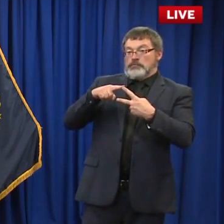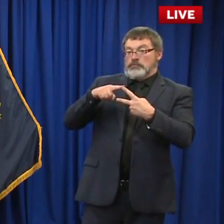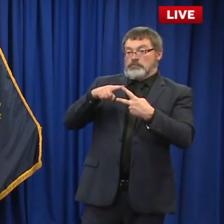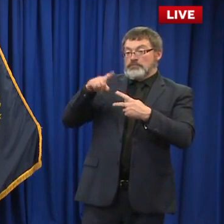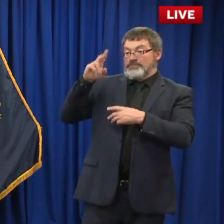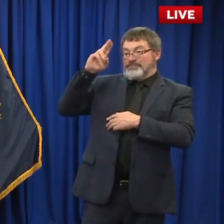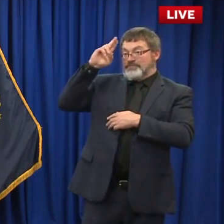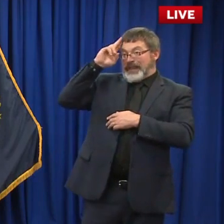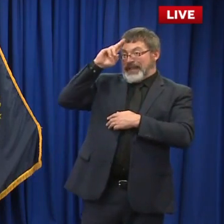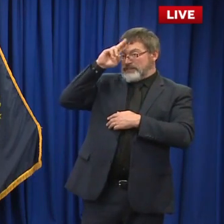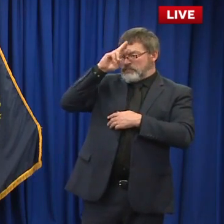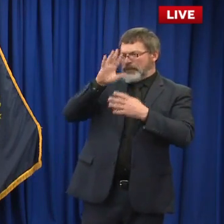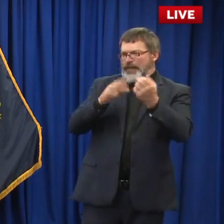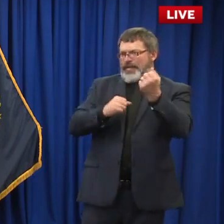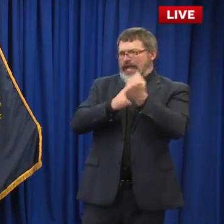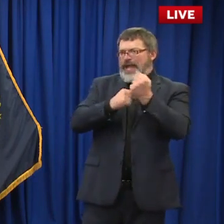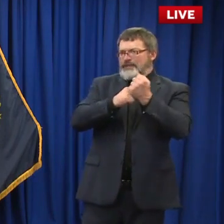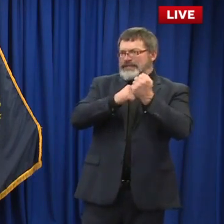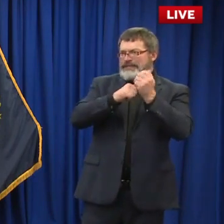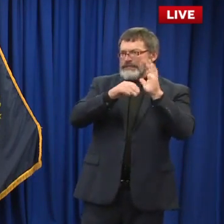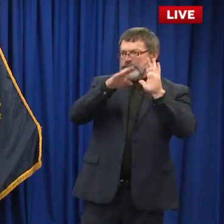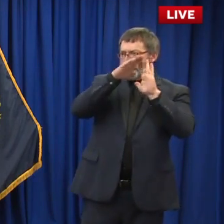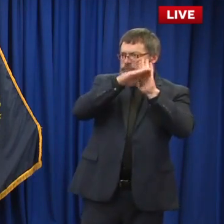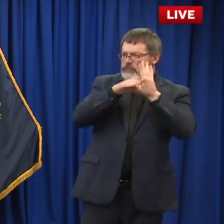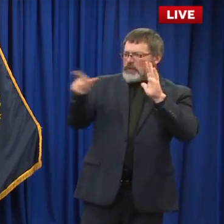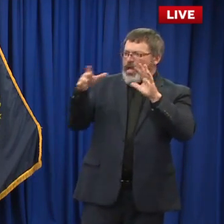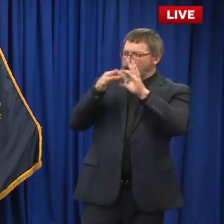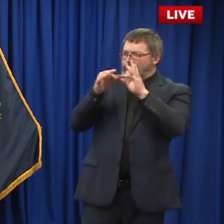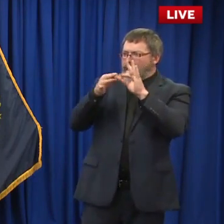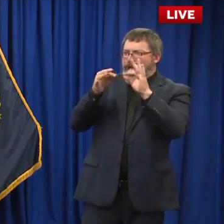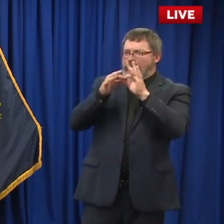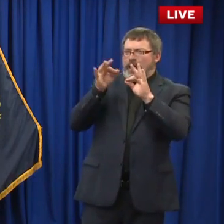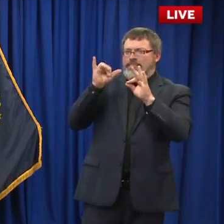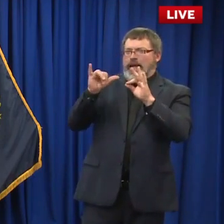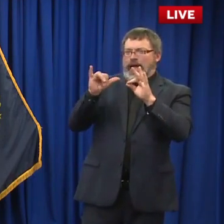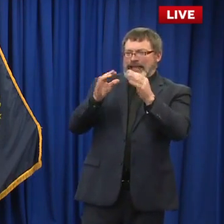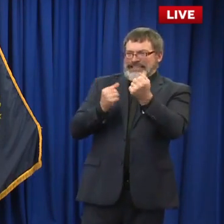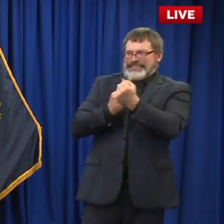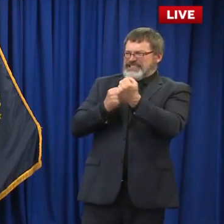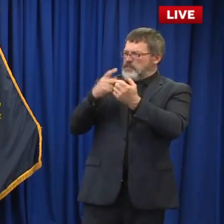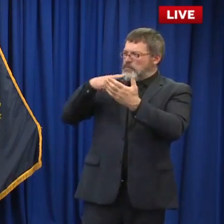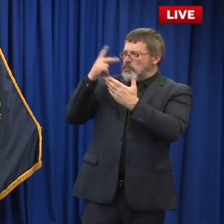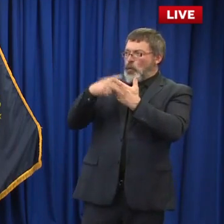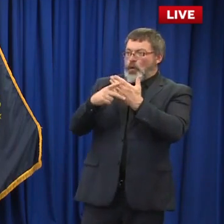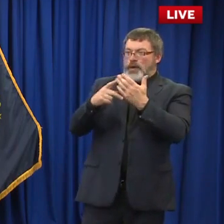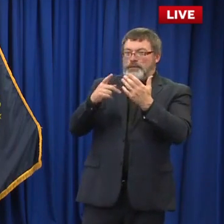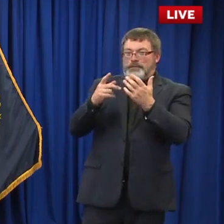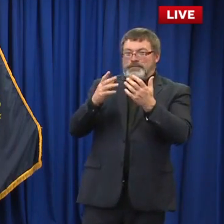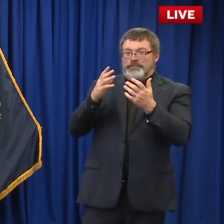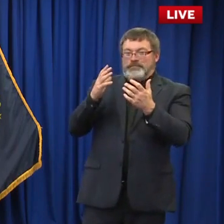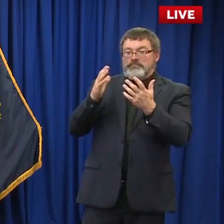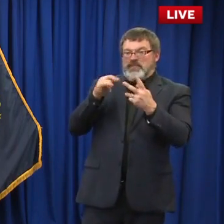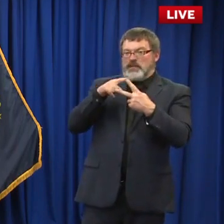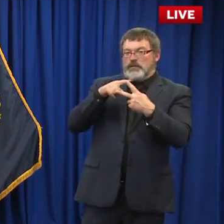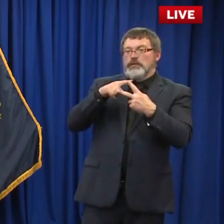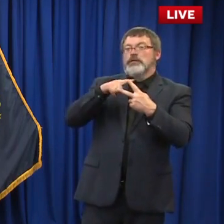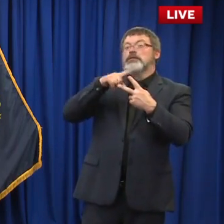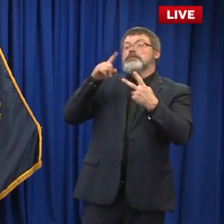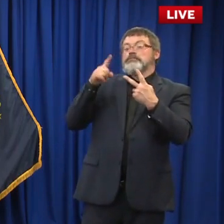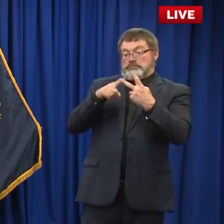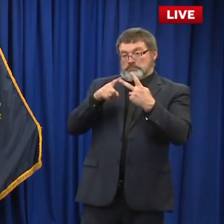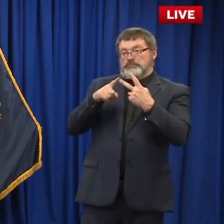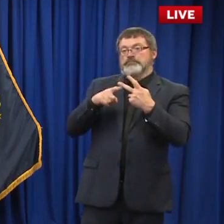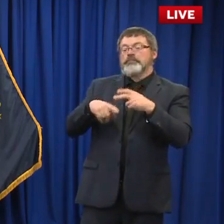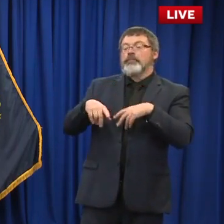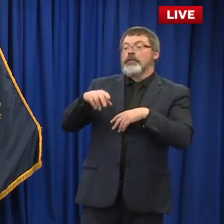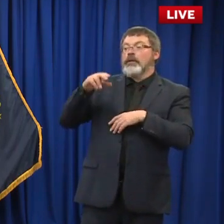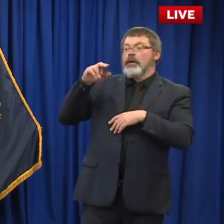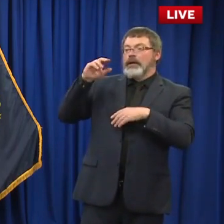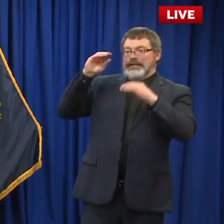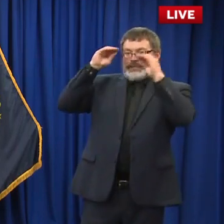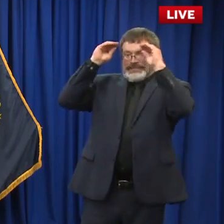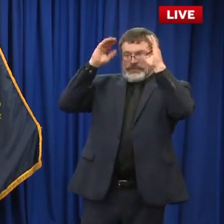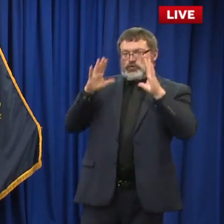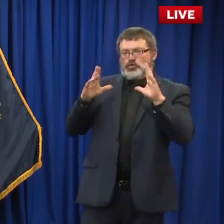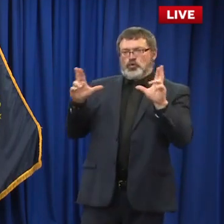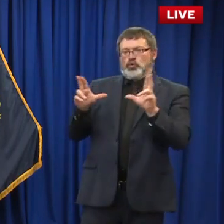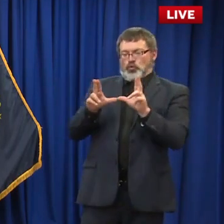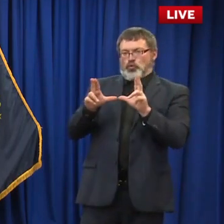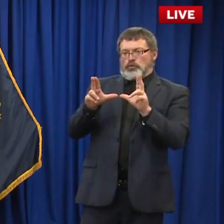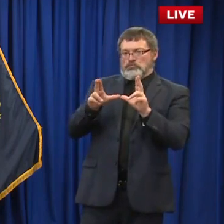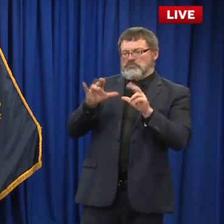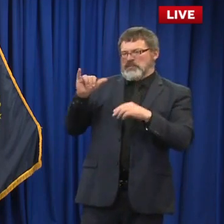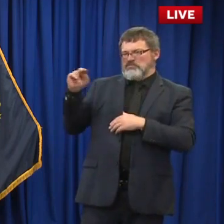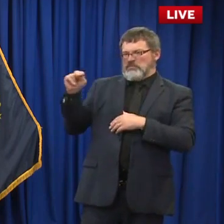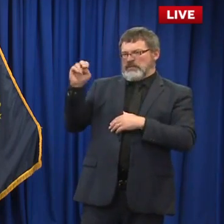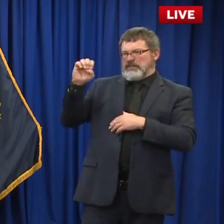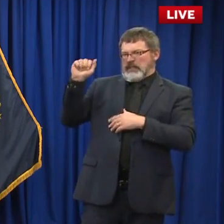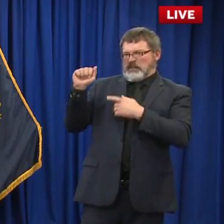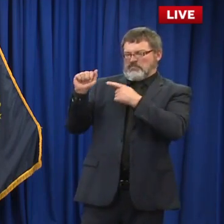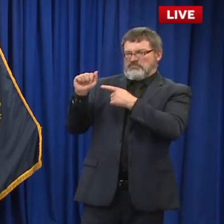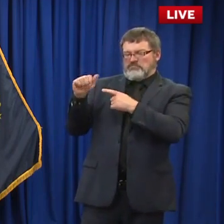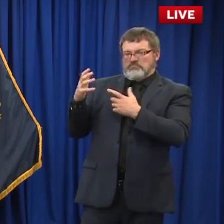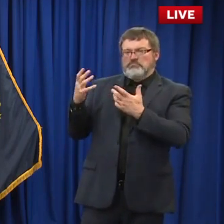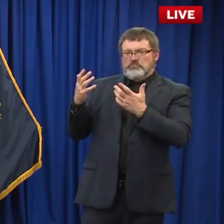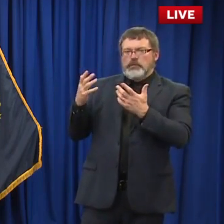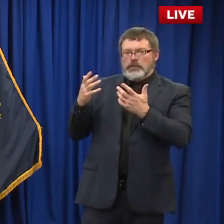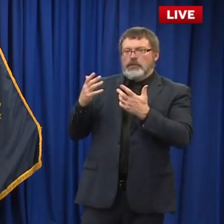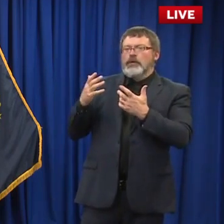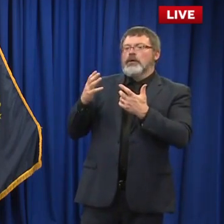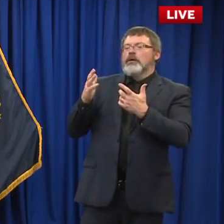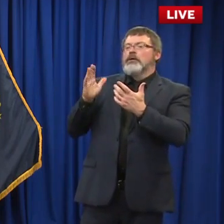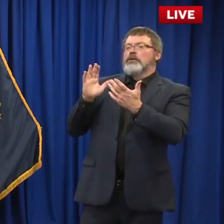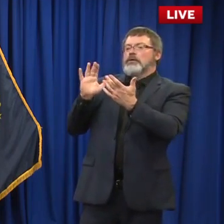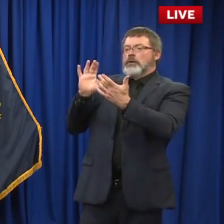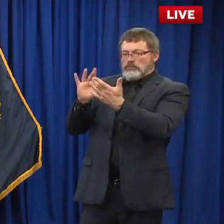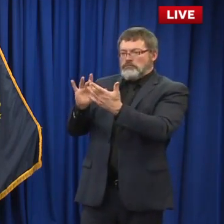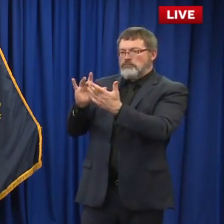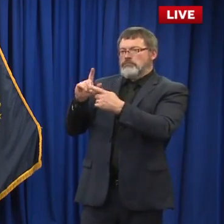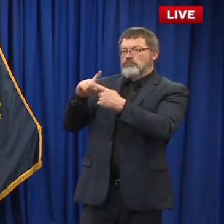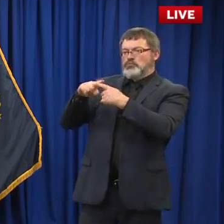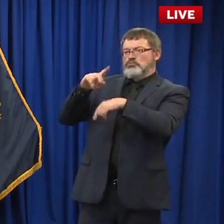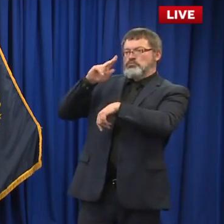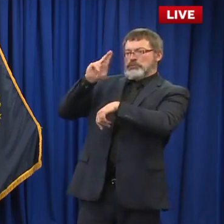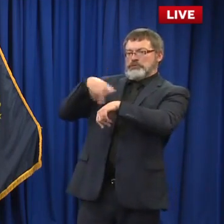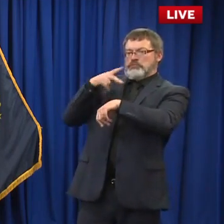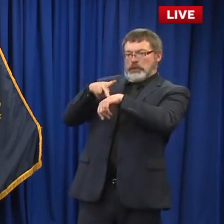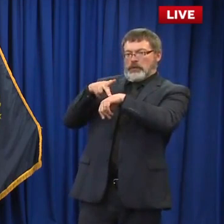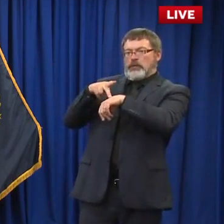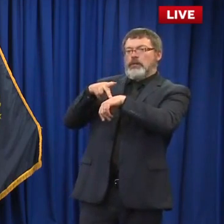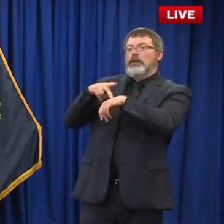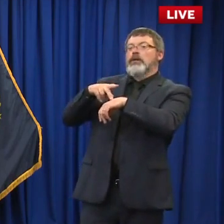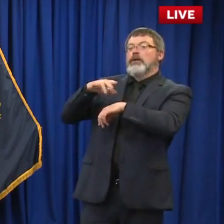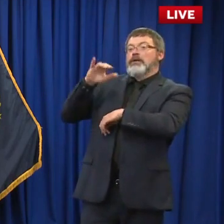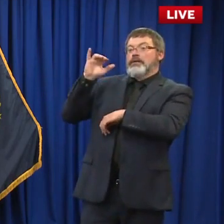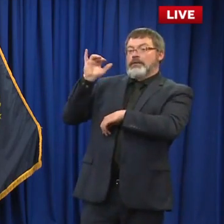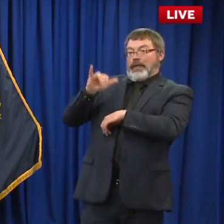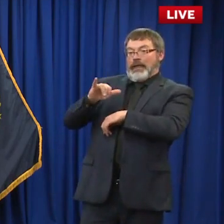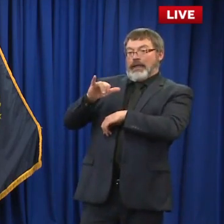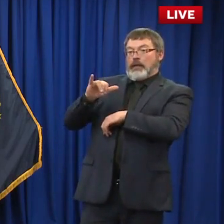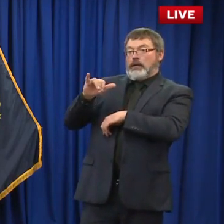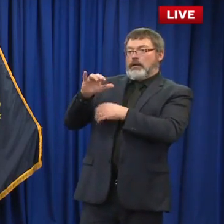ONE WILL IT BE ADVOCATE GUIDELINES START, AND ALSO, YESTERDAY, IN NEW HAMPSHIRE, THE TEACHERS UNION SET OUT A SERIES OF RECOMMENDS PRINCIPLES FOR WHEN SCHOOL STARTS, ONE IS THAT